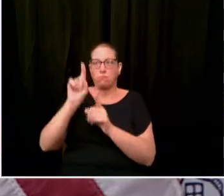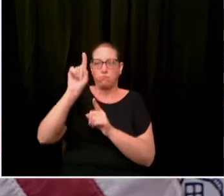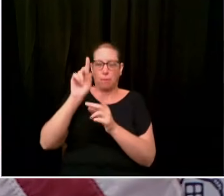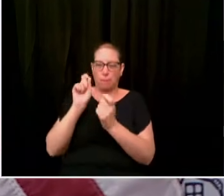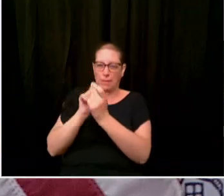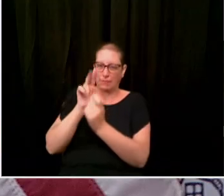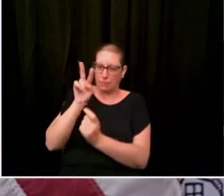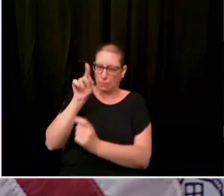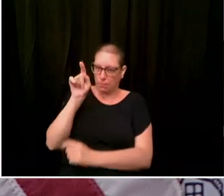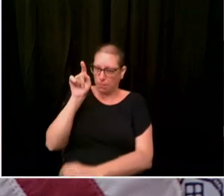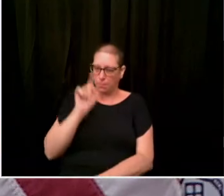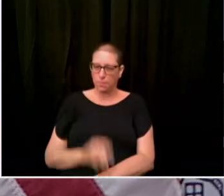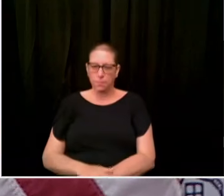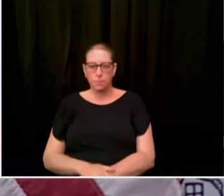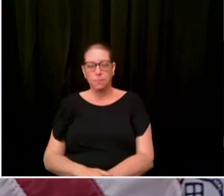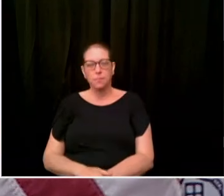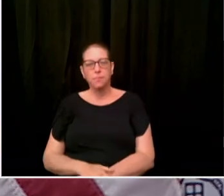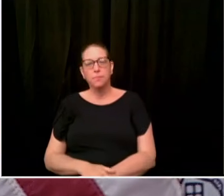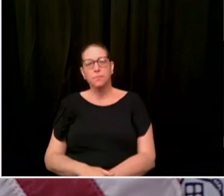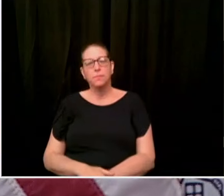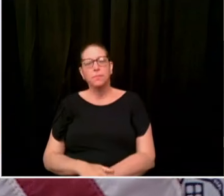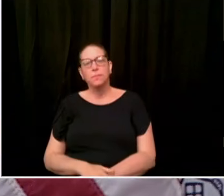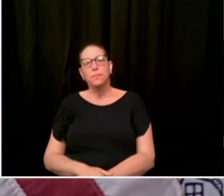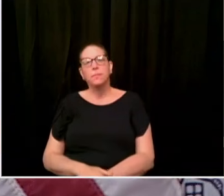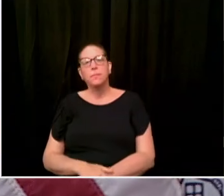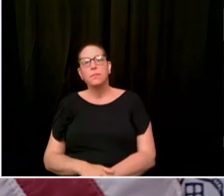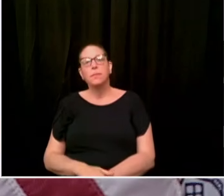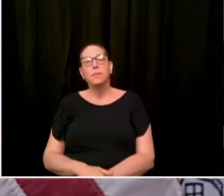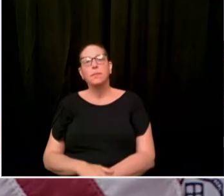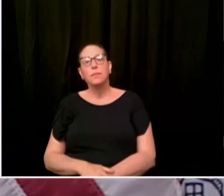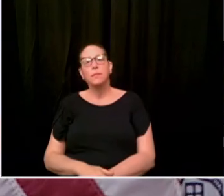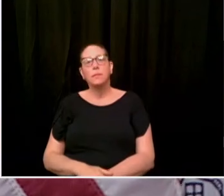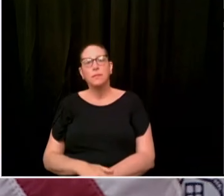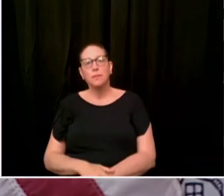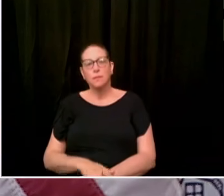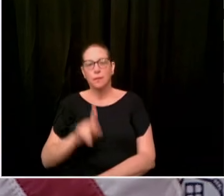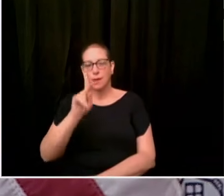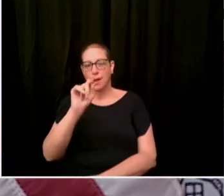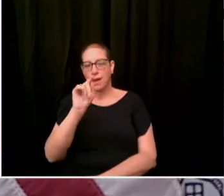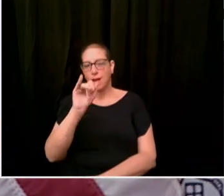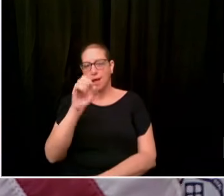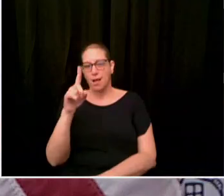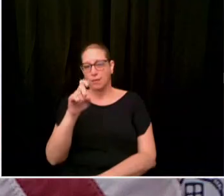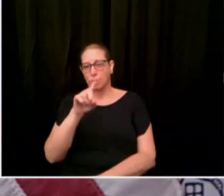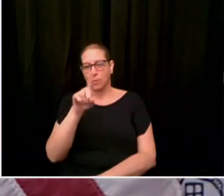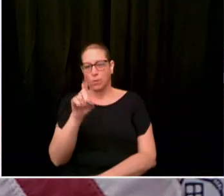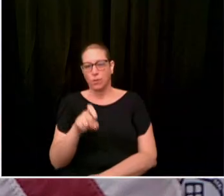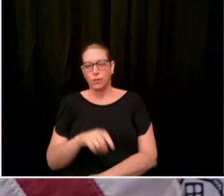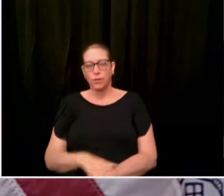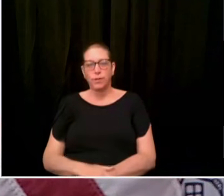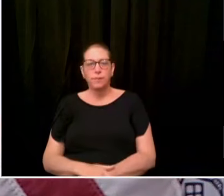WE'RE NOT GOING TO TOLERATE PEOPLE STARTING TO CONGREGATE. IT'S AS SIMPLE AS